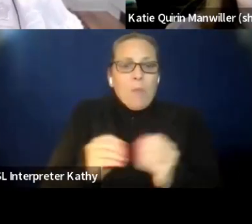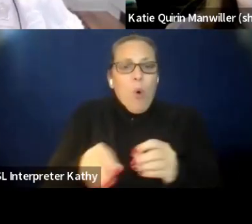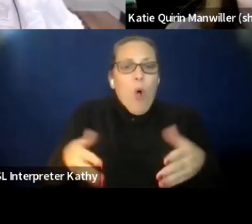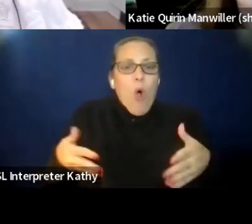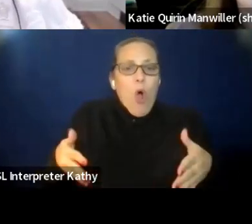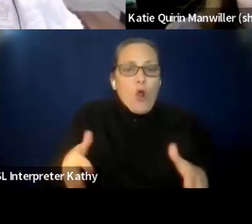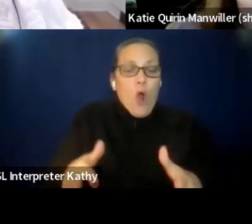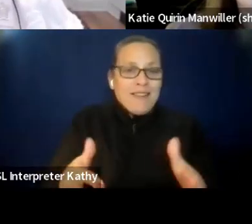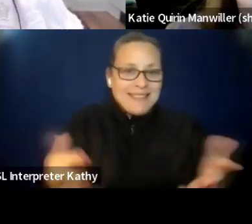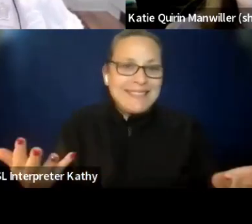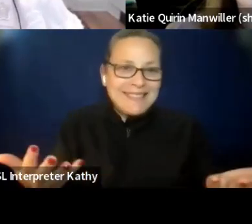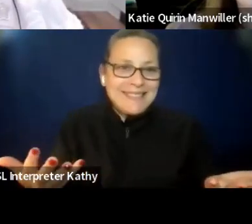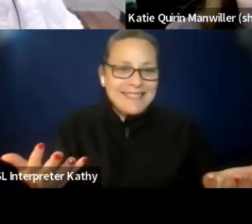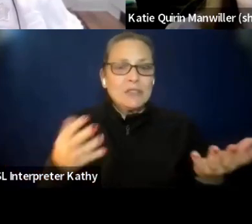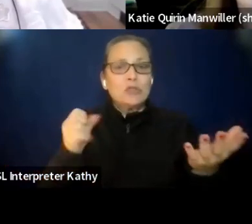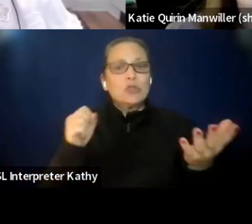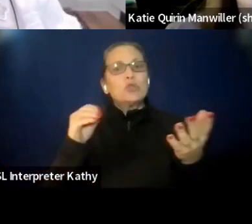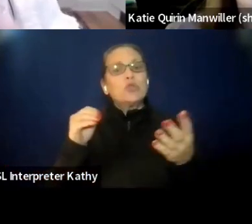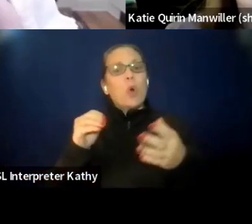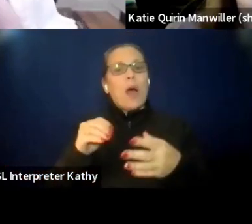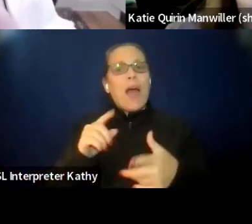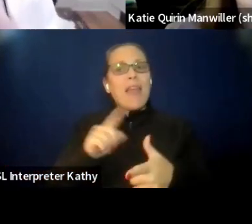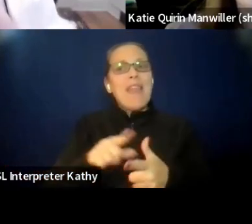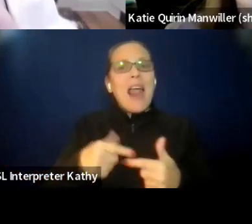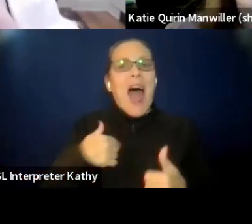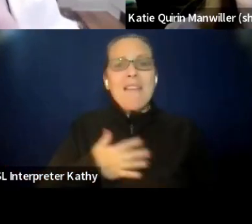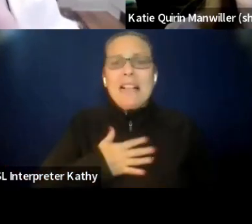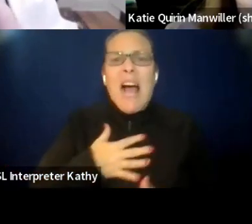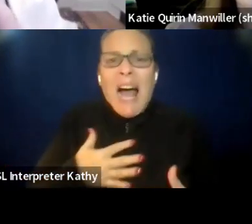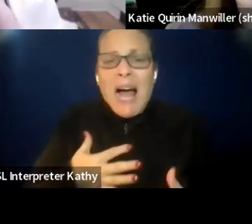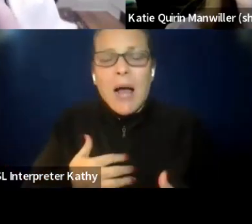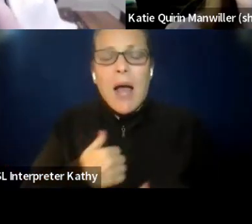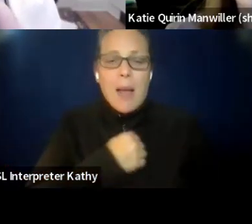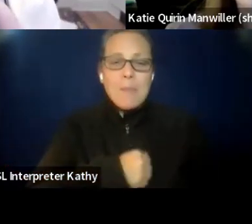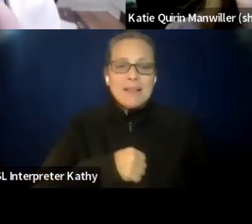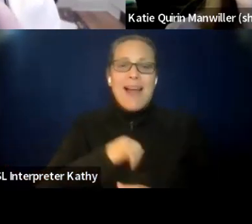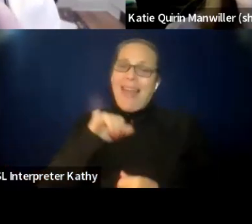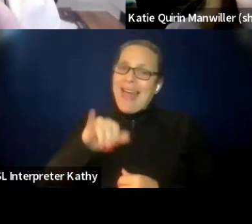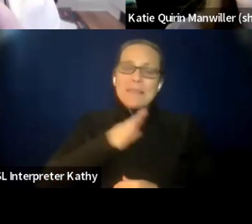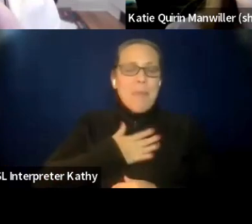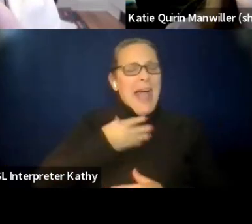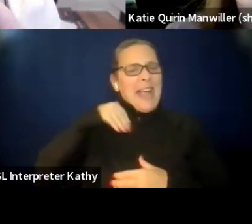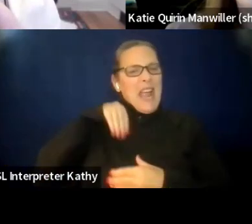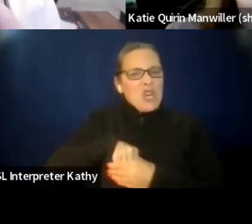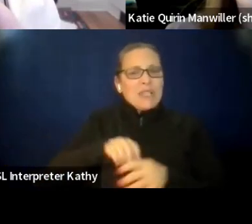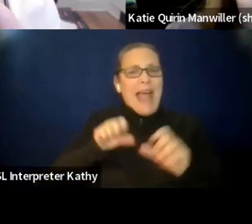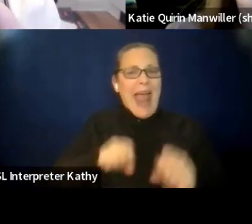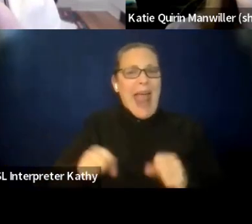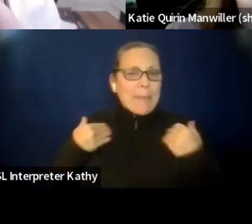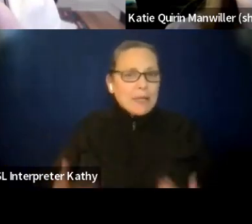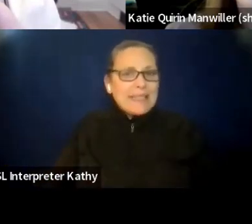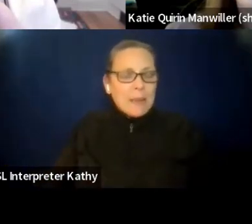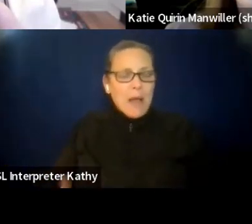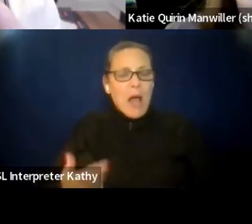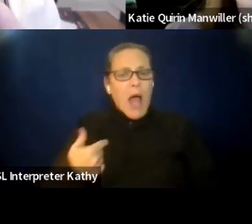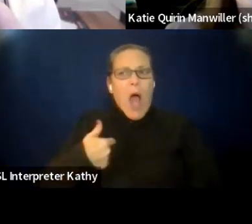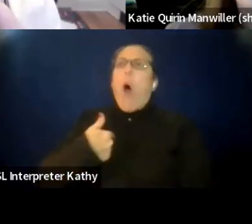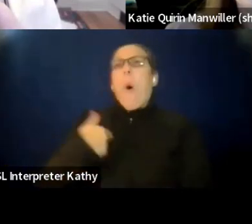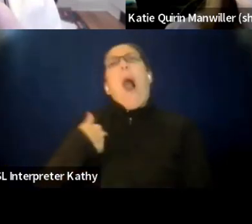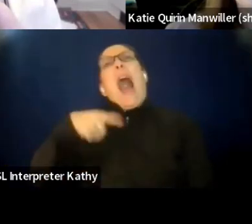I'm getting more and more nervous, which makes it harder to hear. And -- and apologizing. And so it really is the